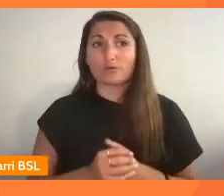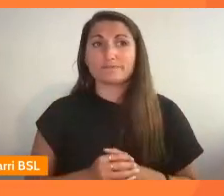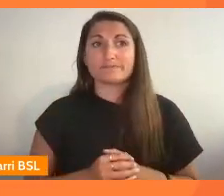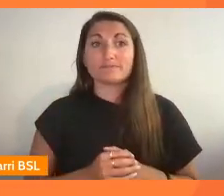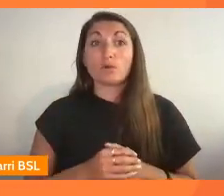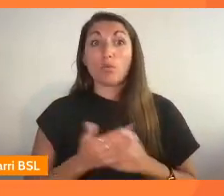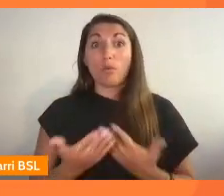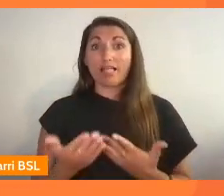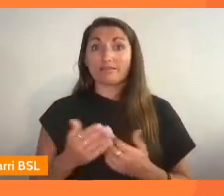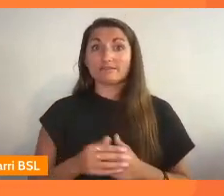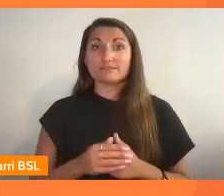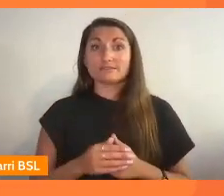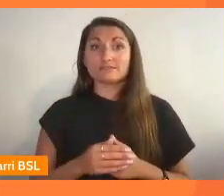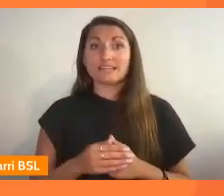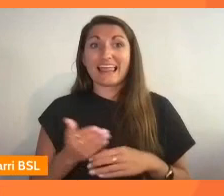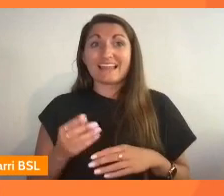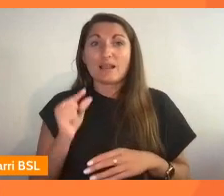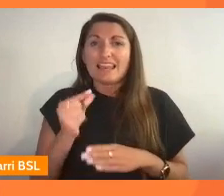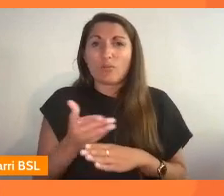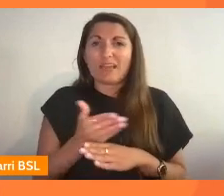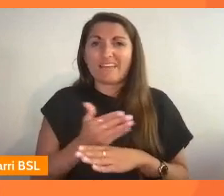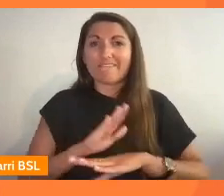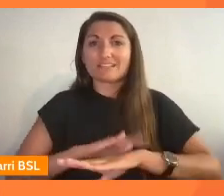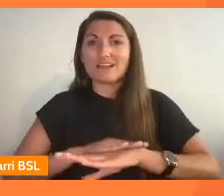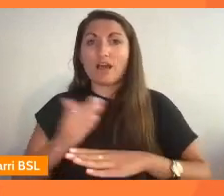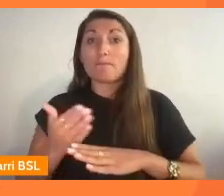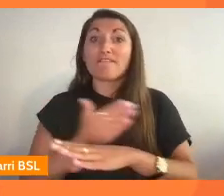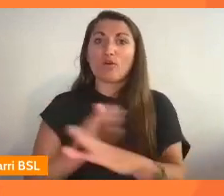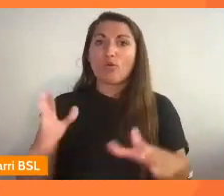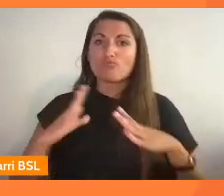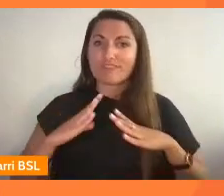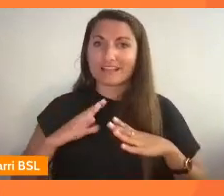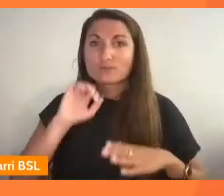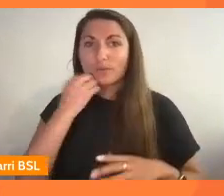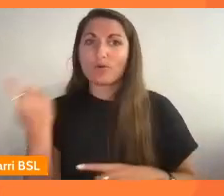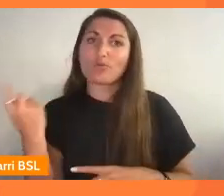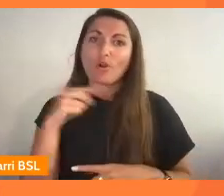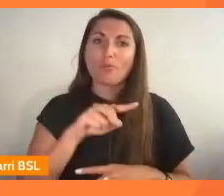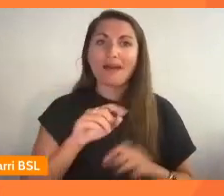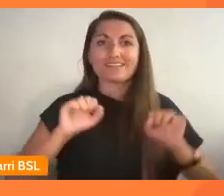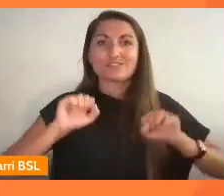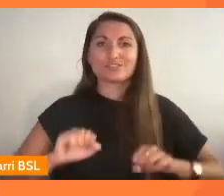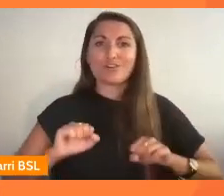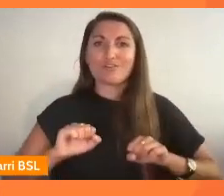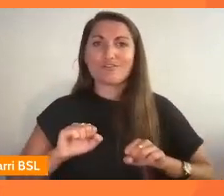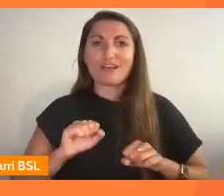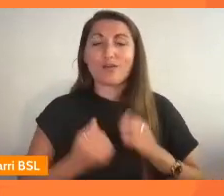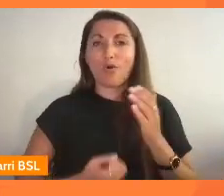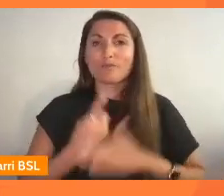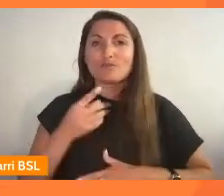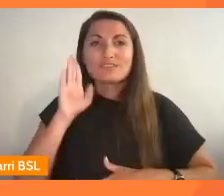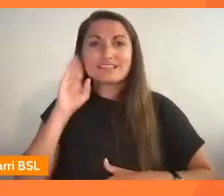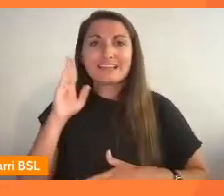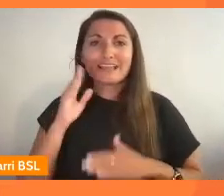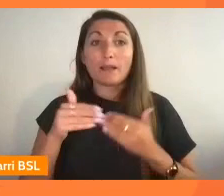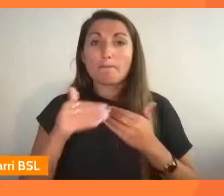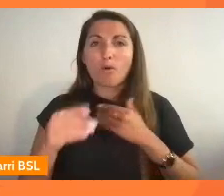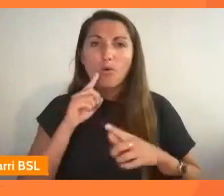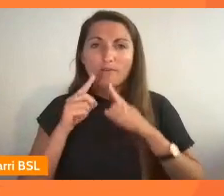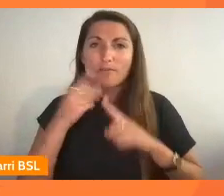at The Belgrade and The Jag. We have a bit of time before the break so what we are going to do is go back to the sofa and a chance to hear a little bit more from Corey and from Ian.